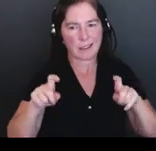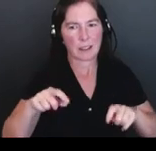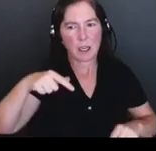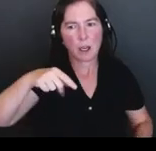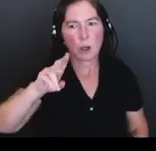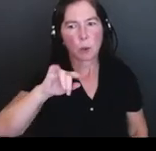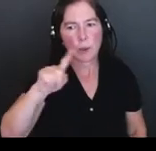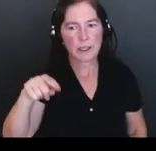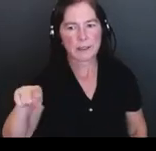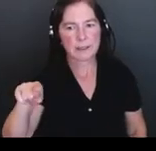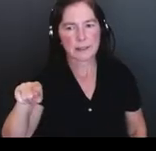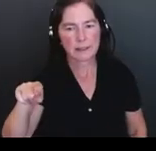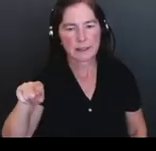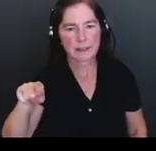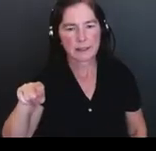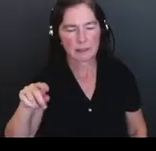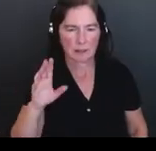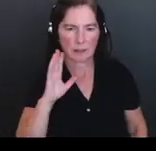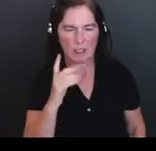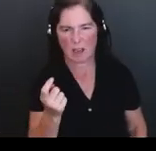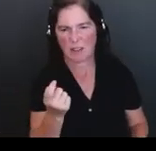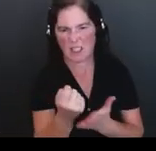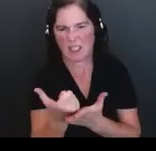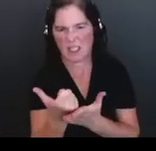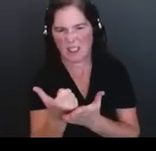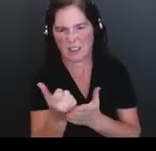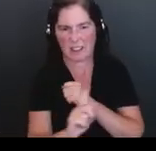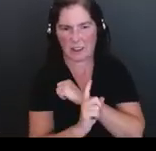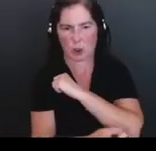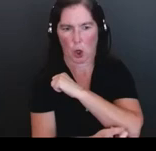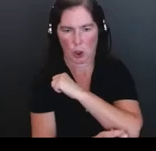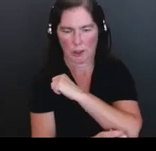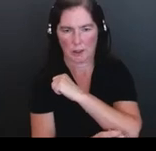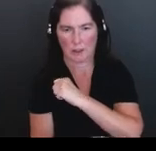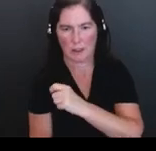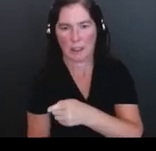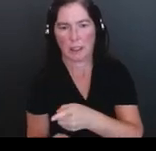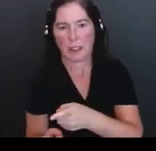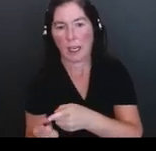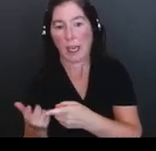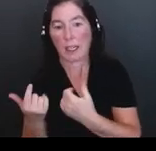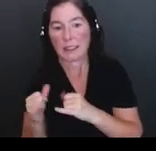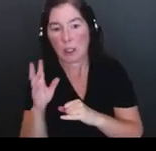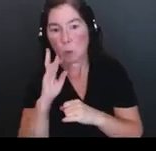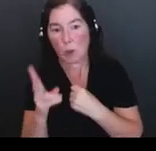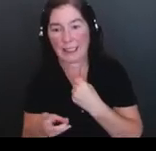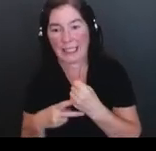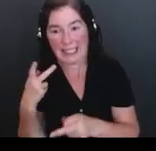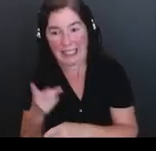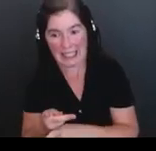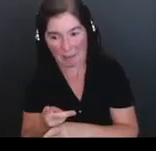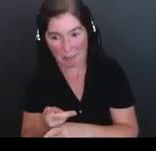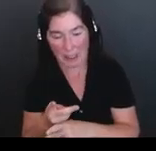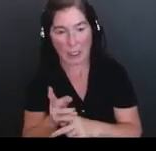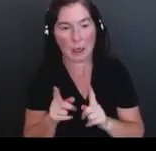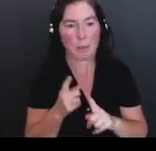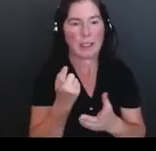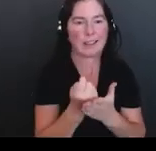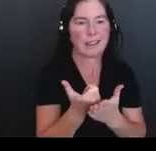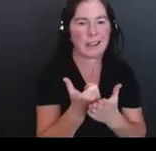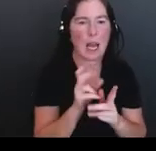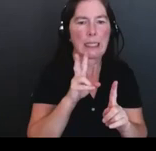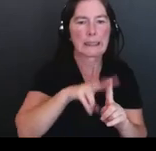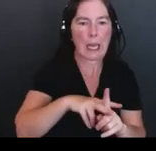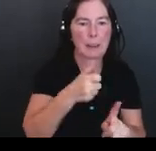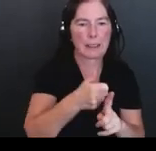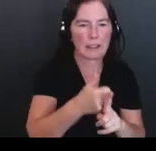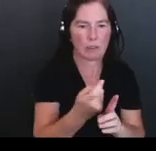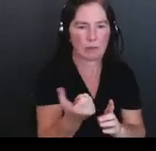So let's look at how we create a quiz.